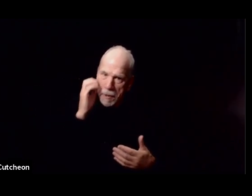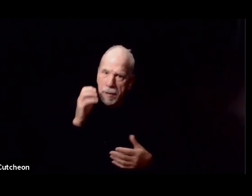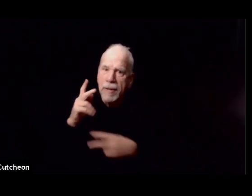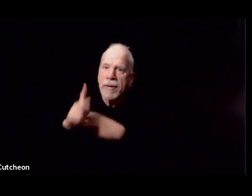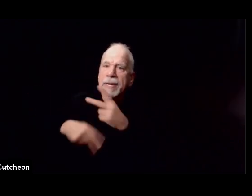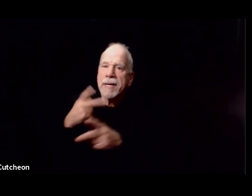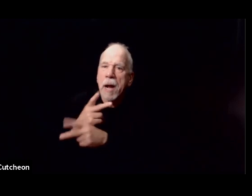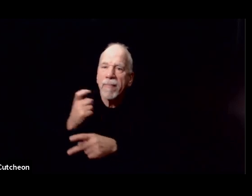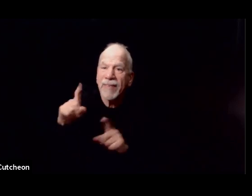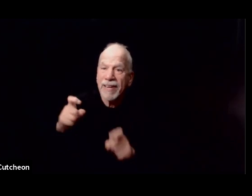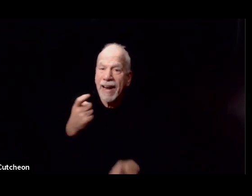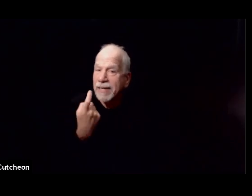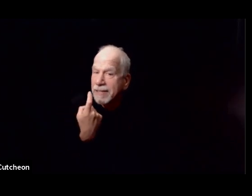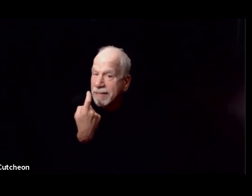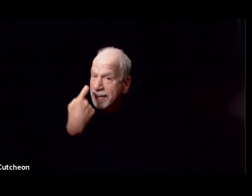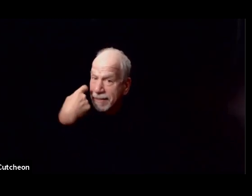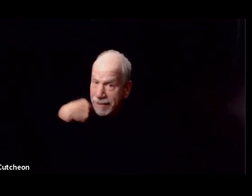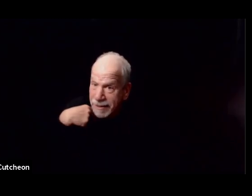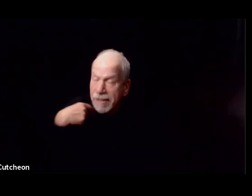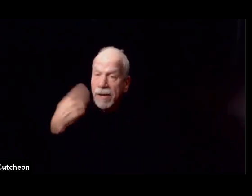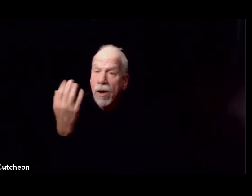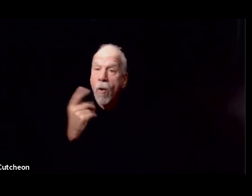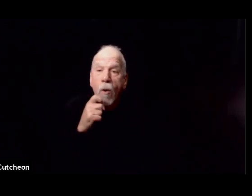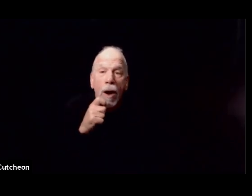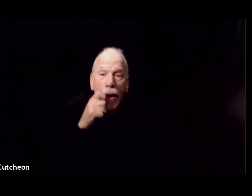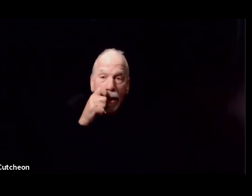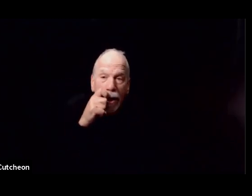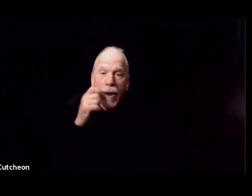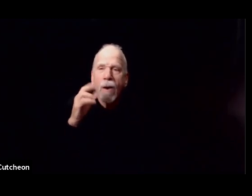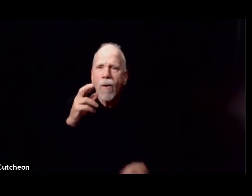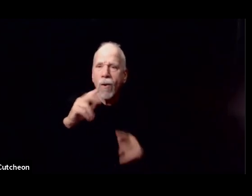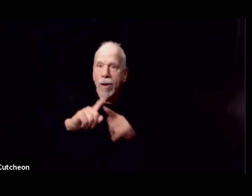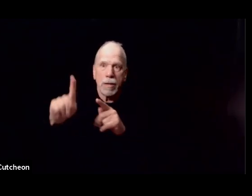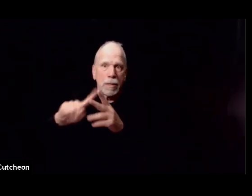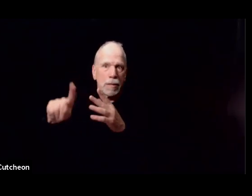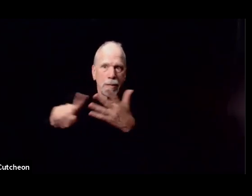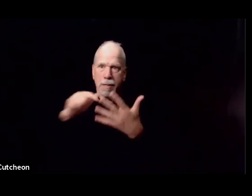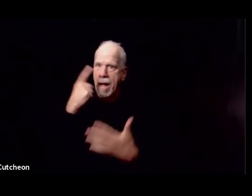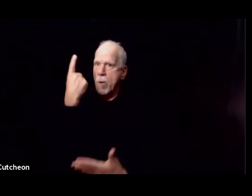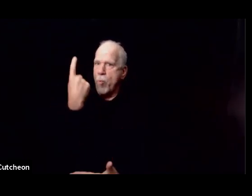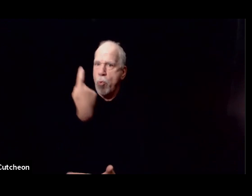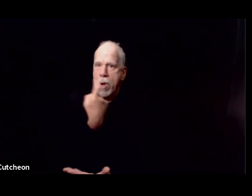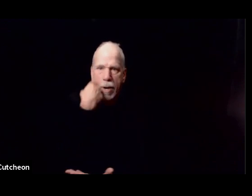to more testing options being more easily available to people but this cost question